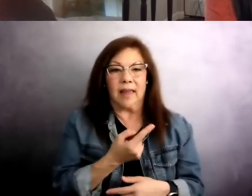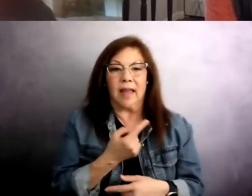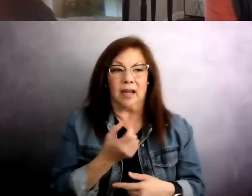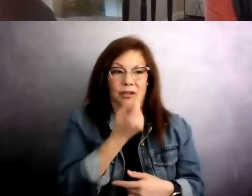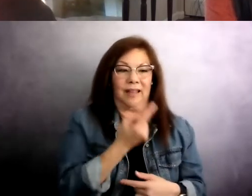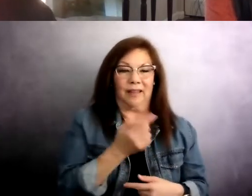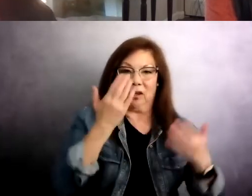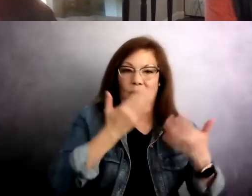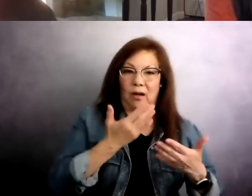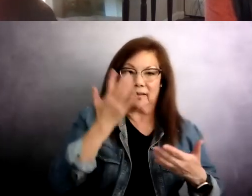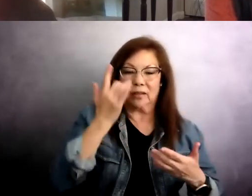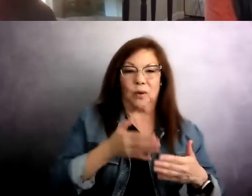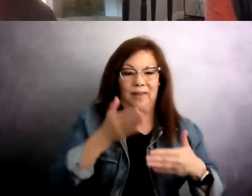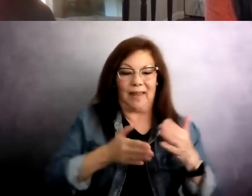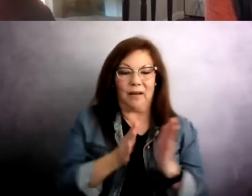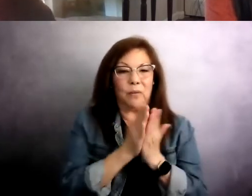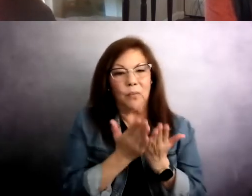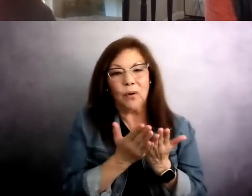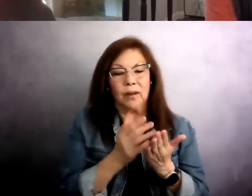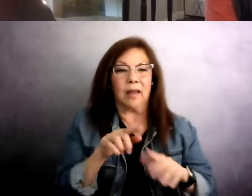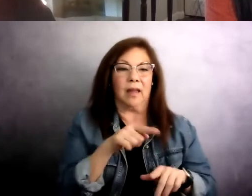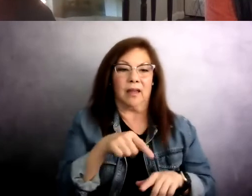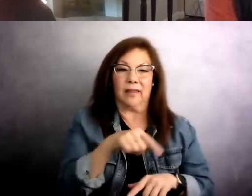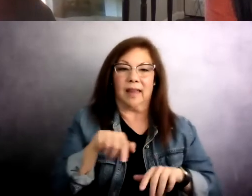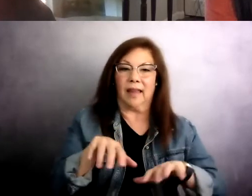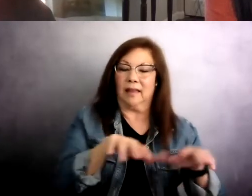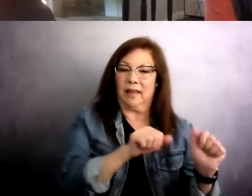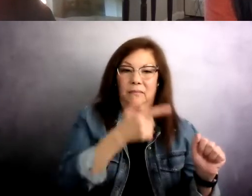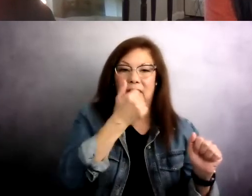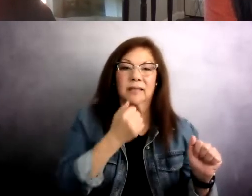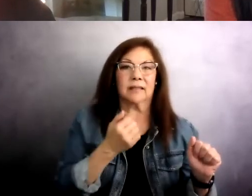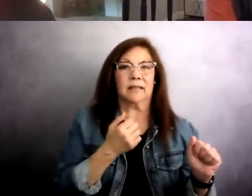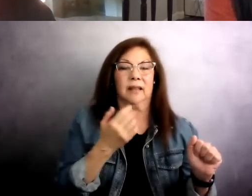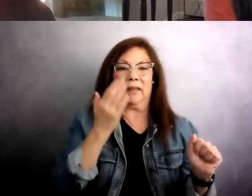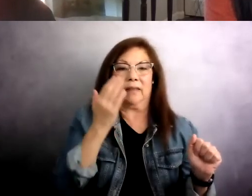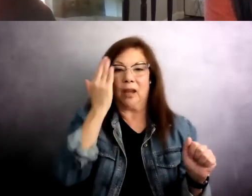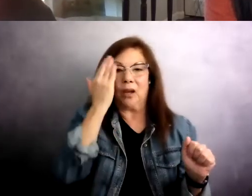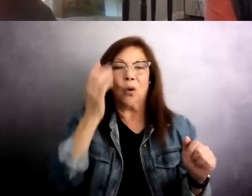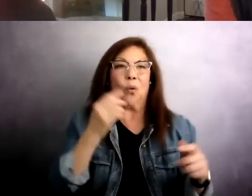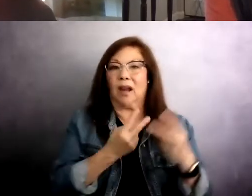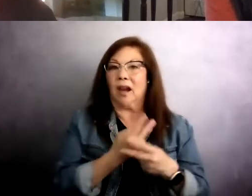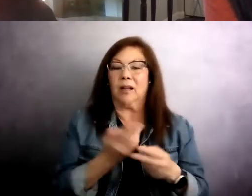and that is why the end of the book they leave. They are gone, because they know exactly what kind of trouble that is going to be.